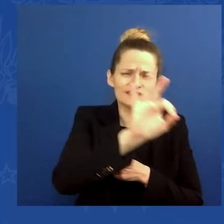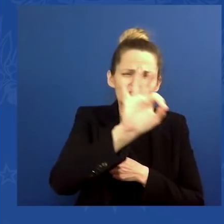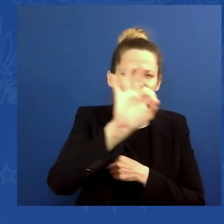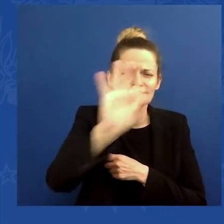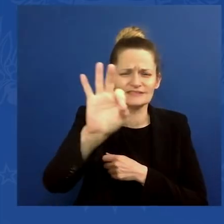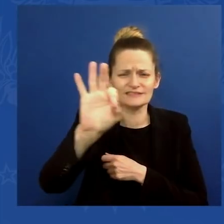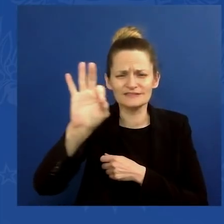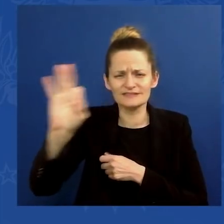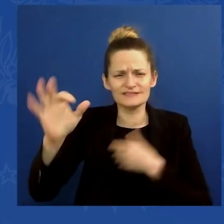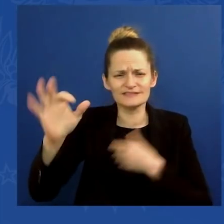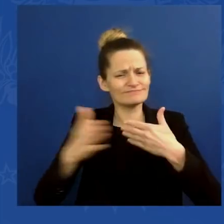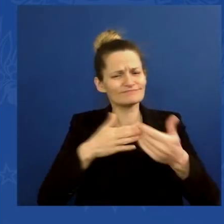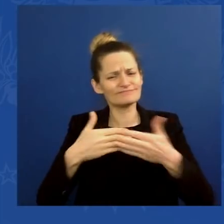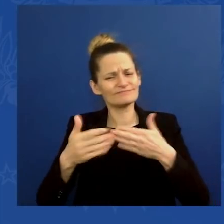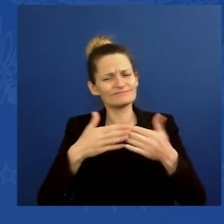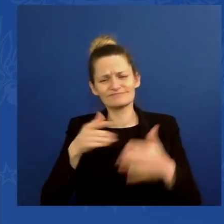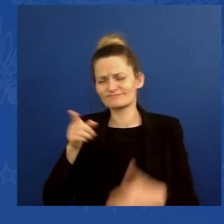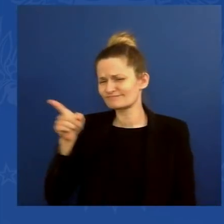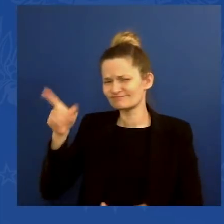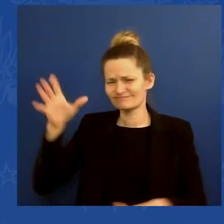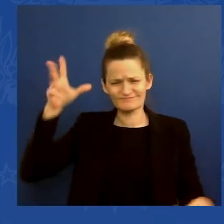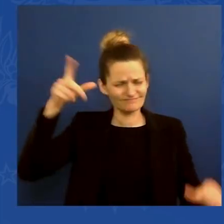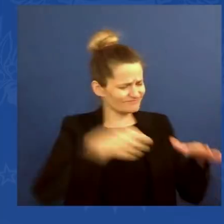to those who had enslaved him in his youth.